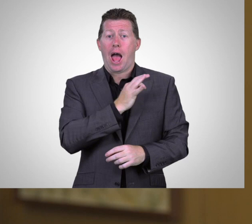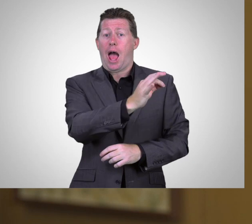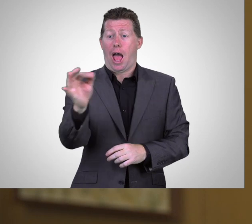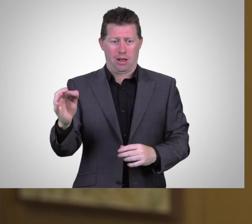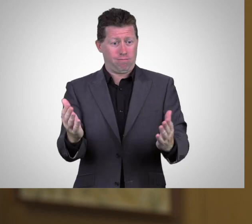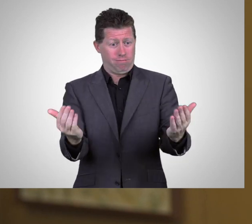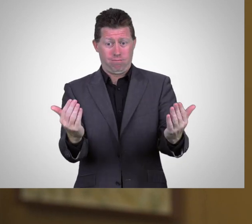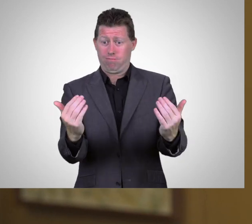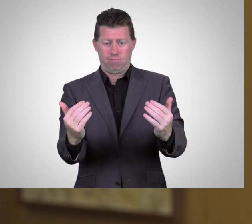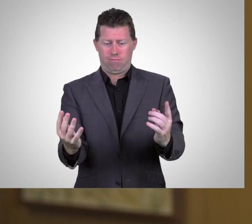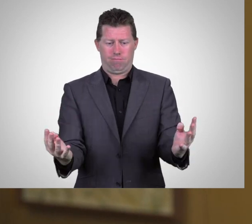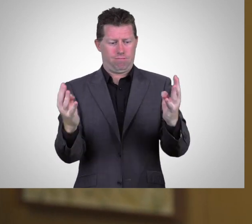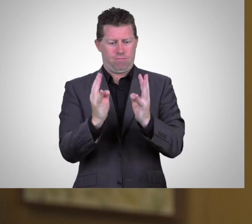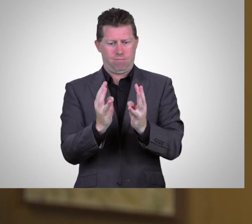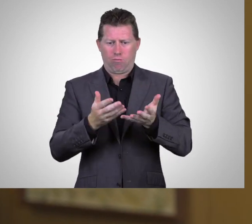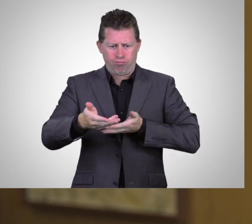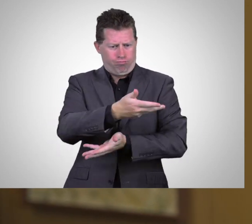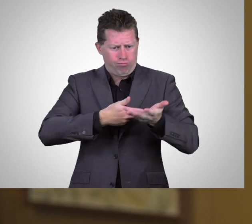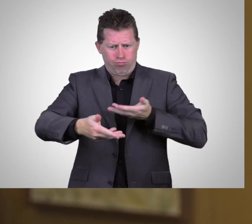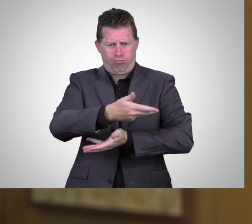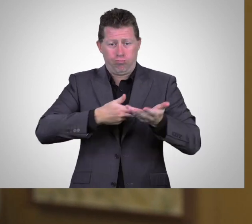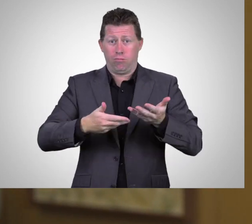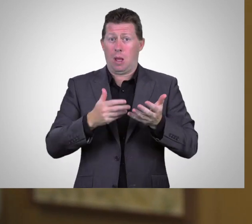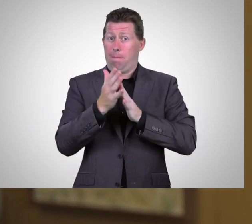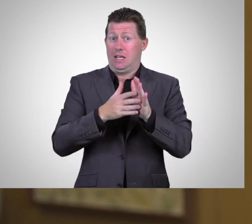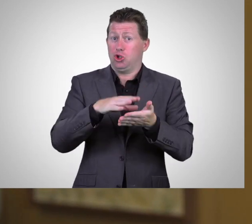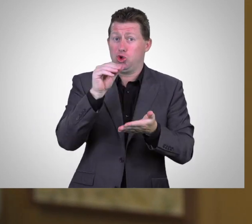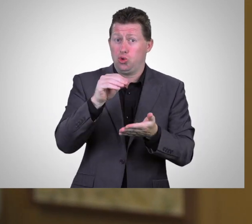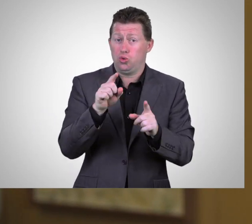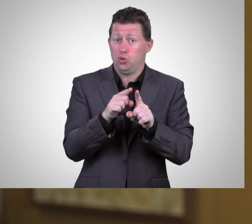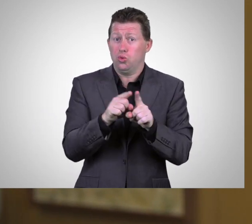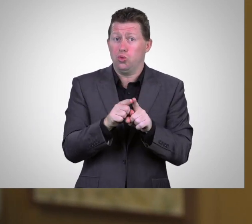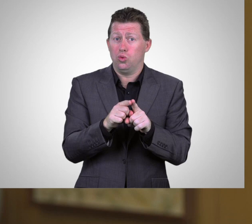to the table to have a discussion together. So actually inviting students, and not necessarily